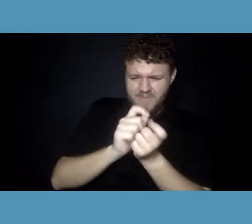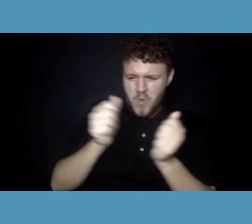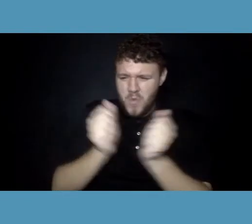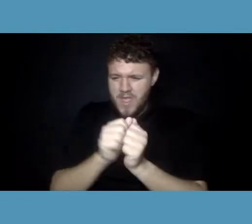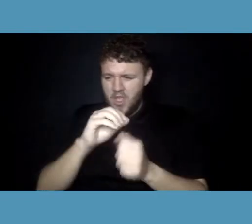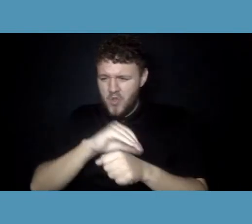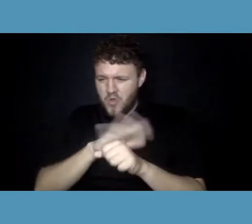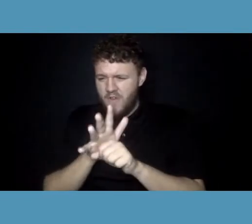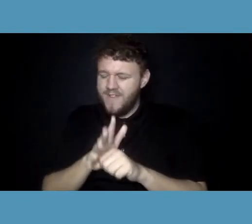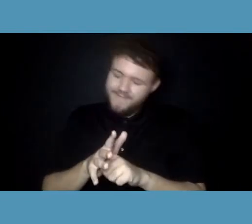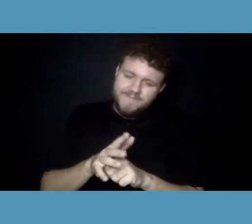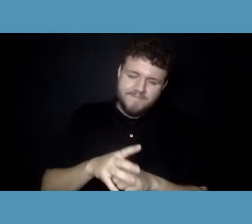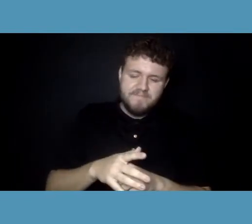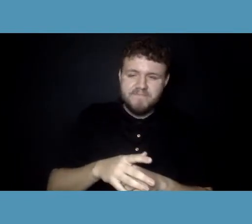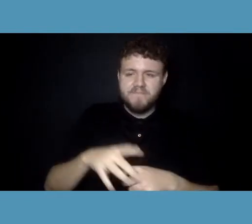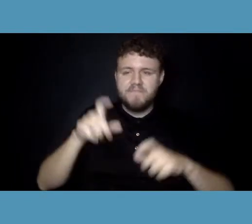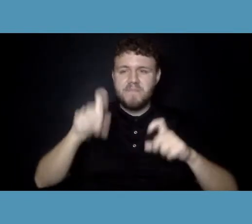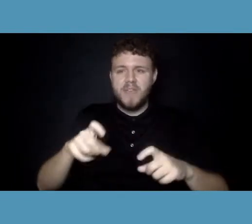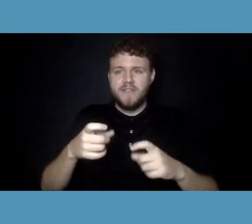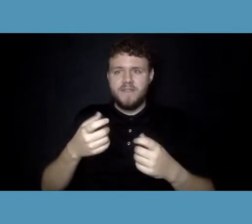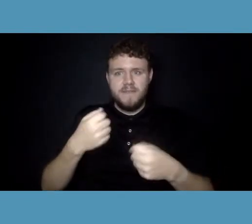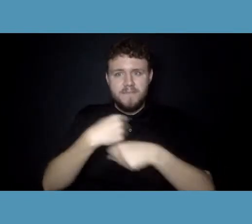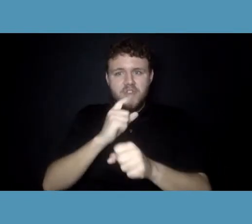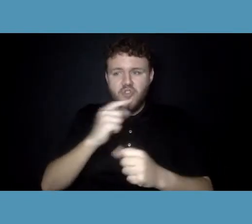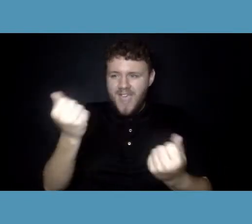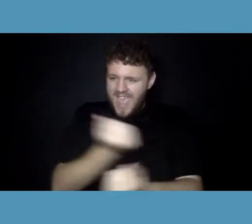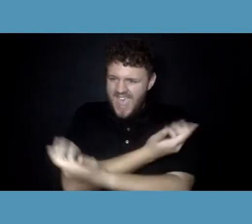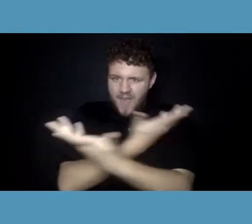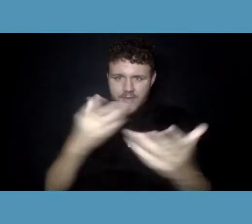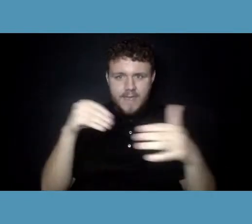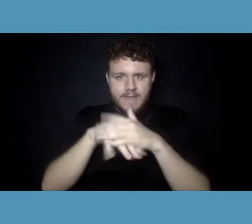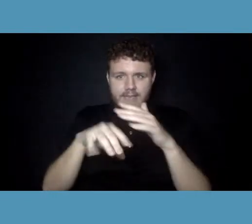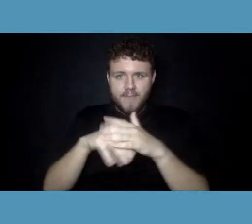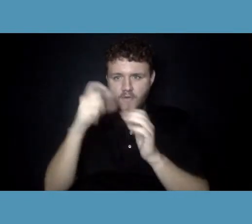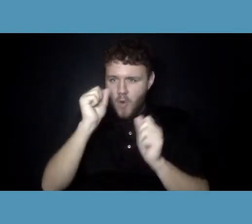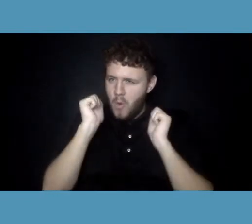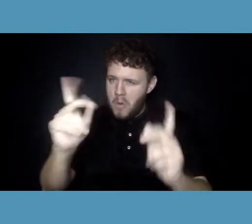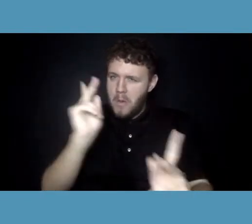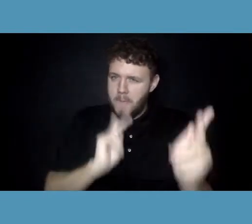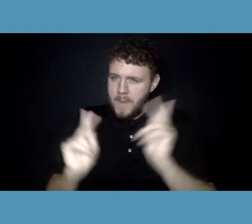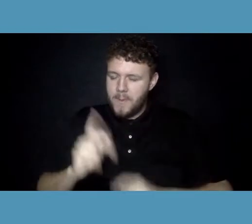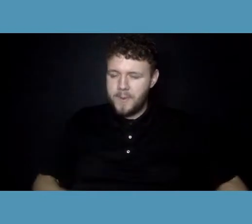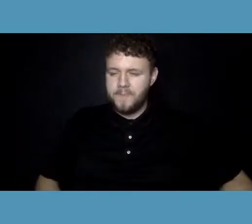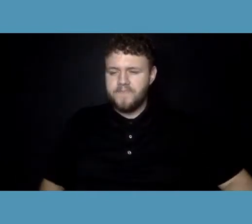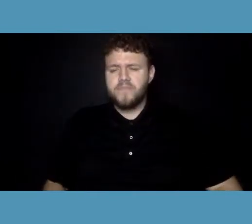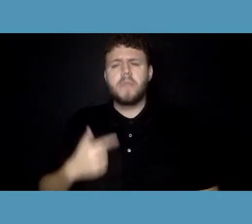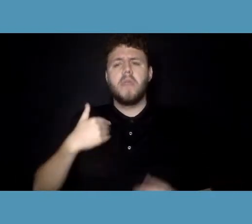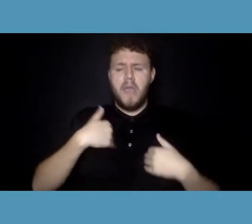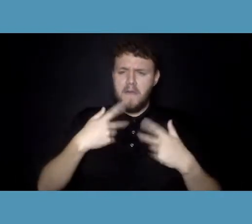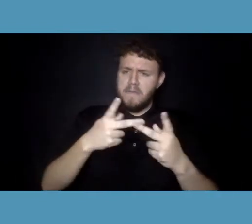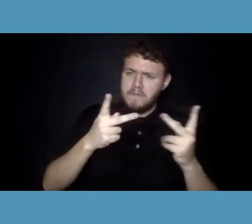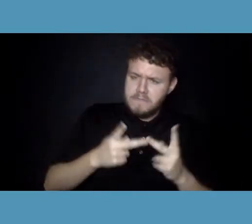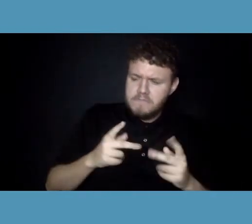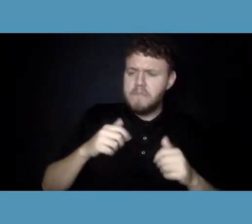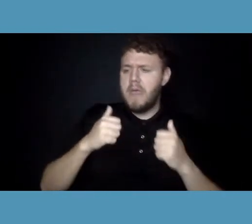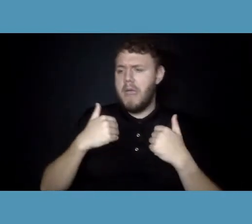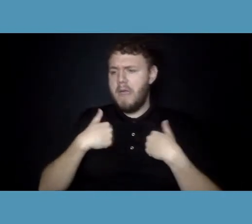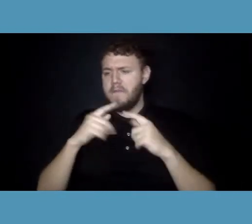must be accessible. And we had the space, we had the team and an incredible group of community